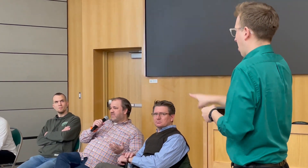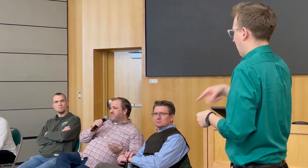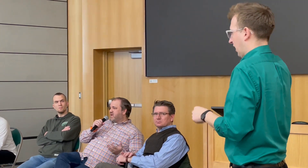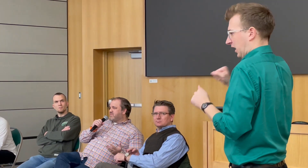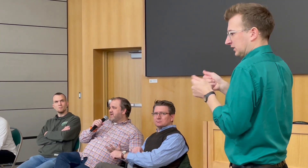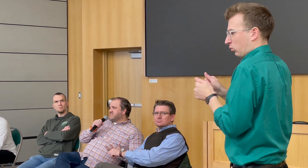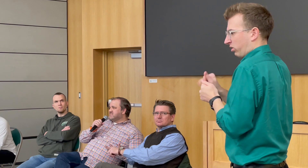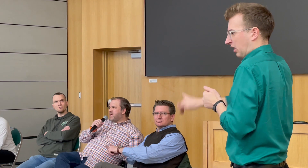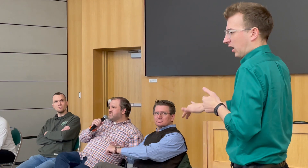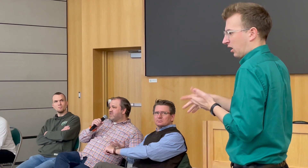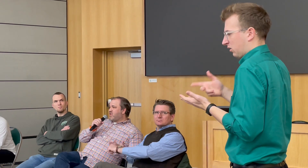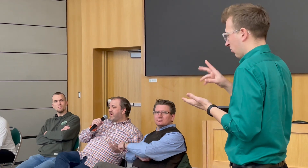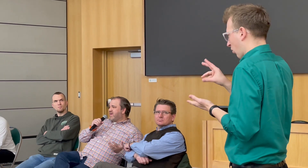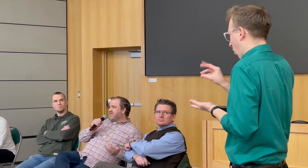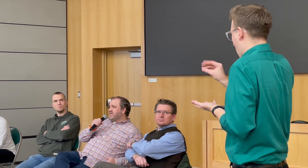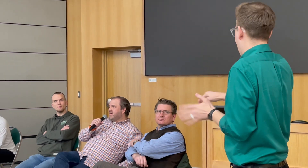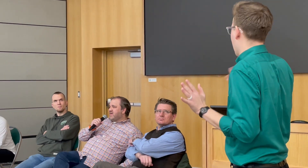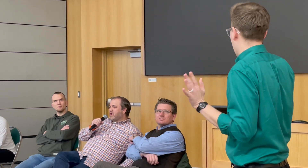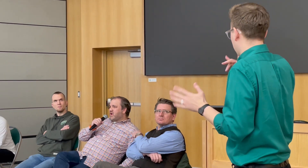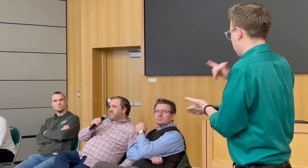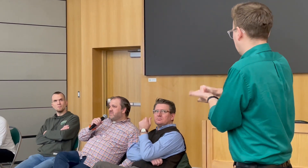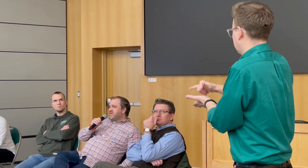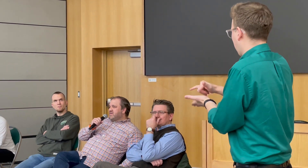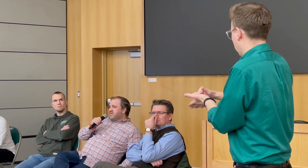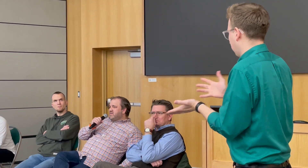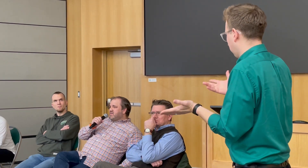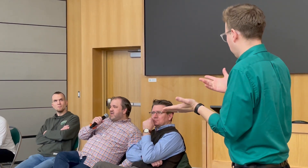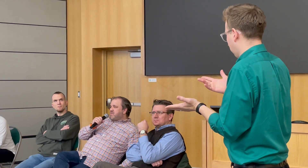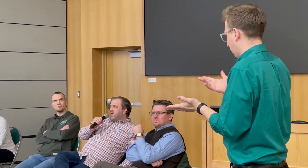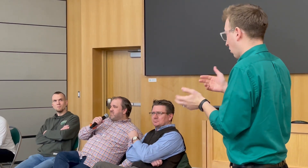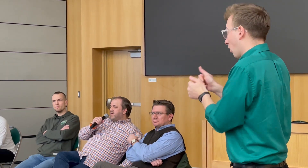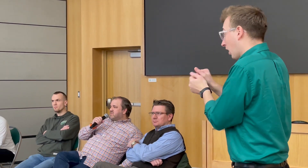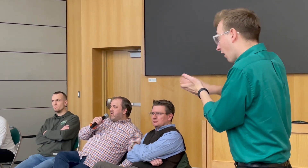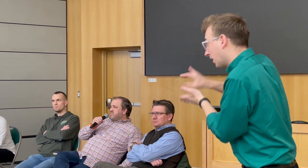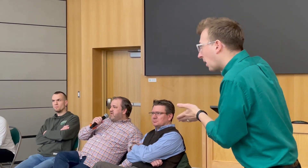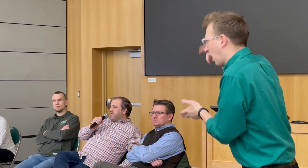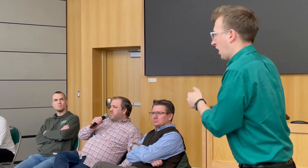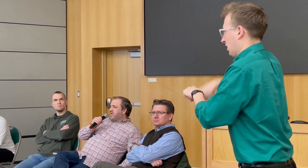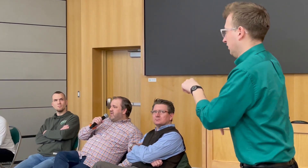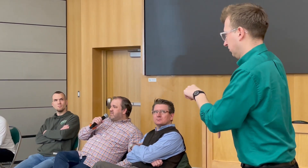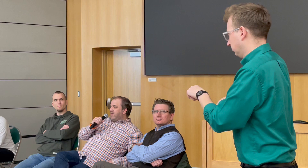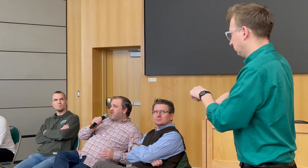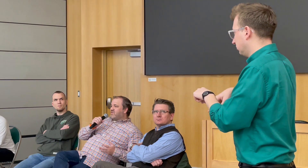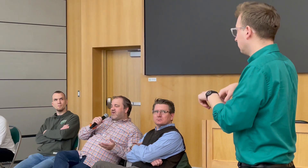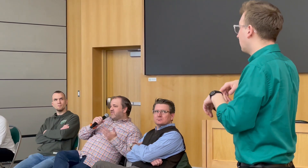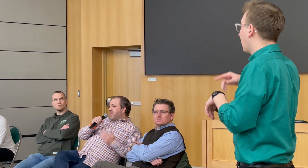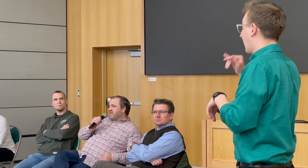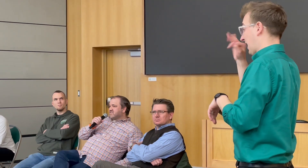without my infl absolutely no way um I think my off with my family they know oh Dad didn't